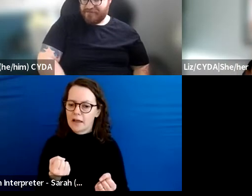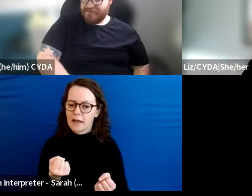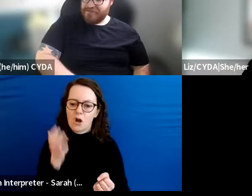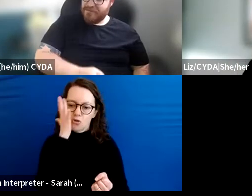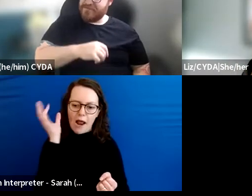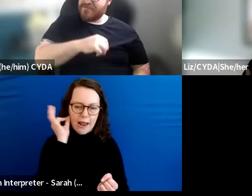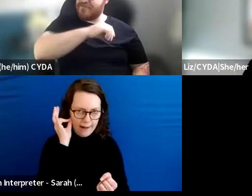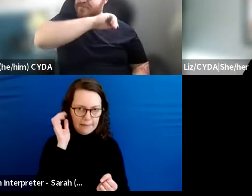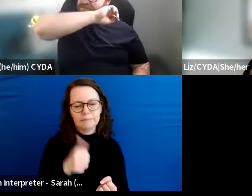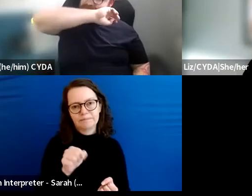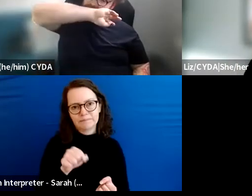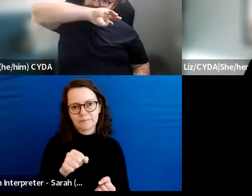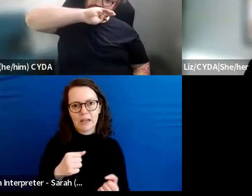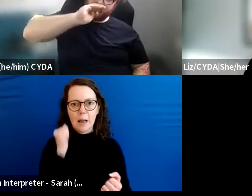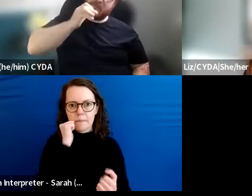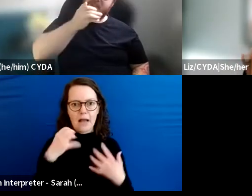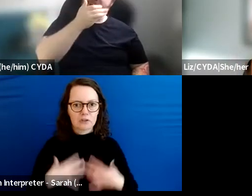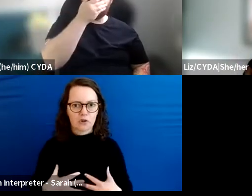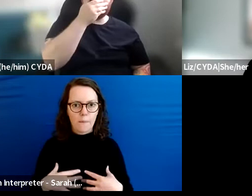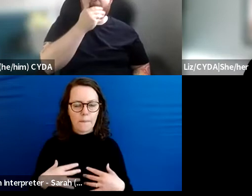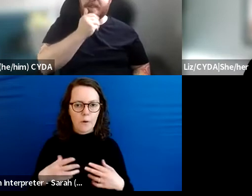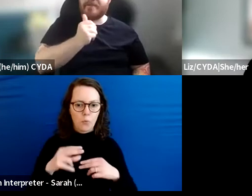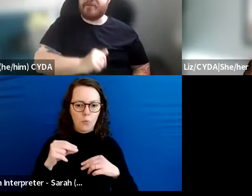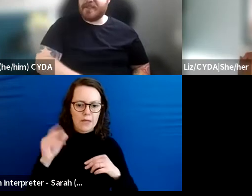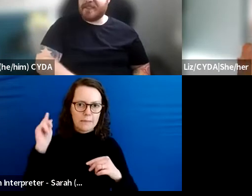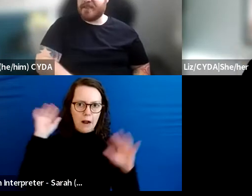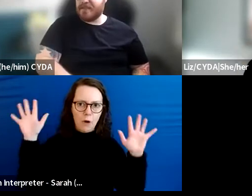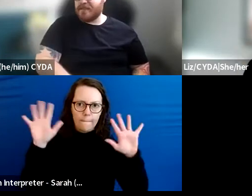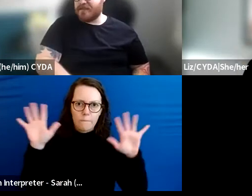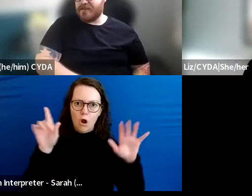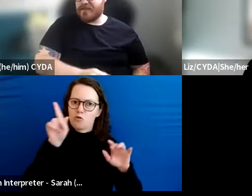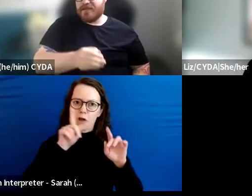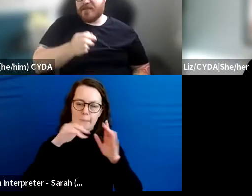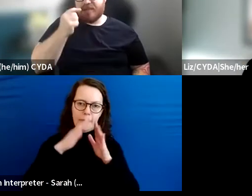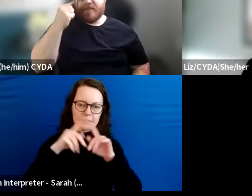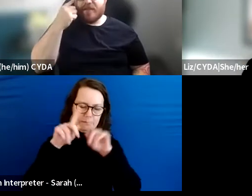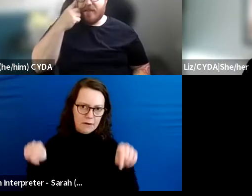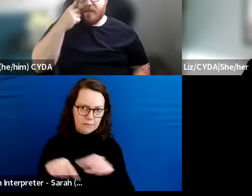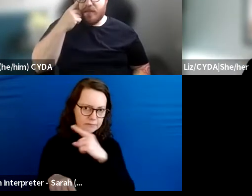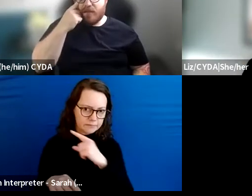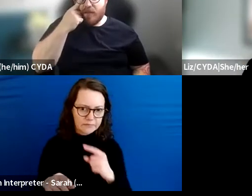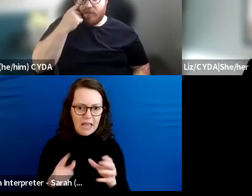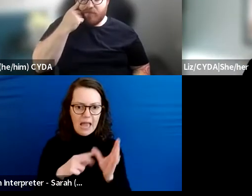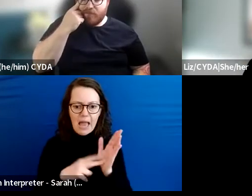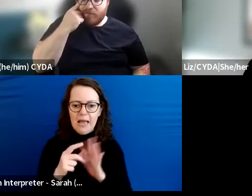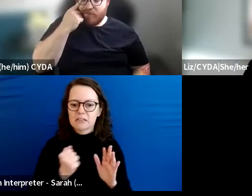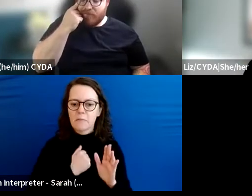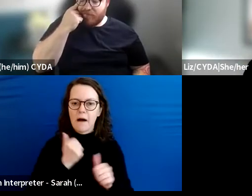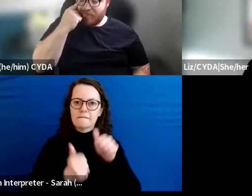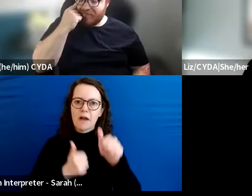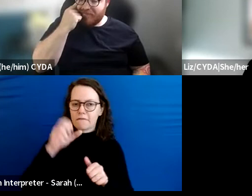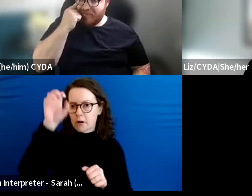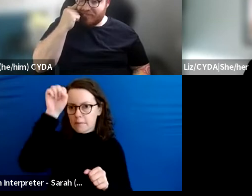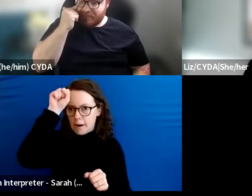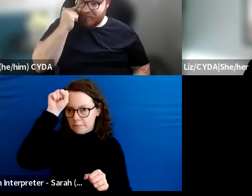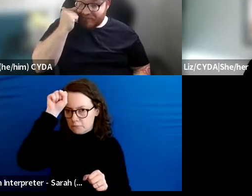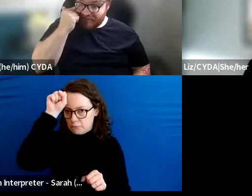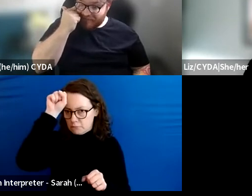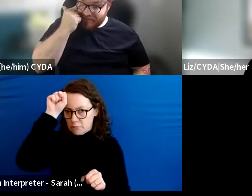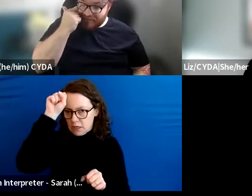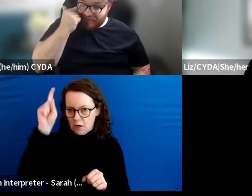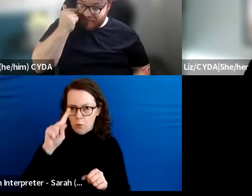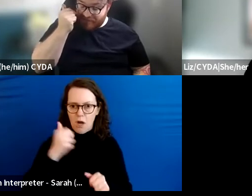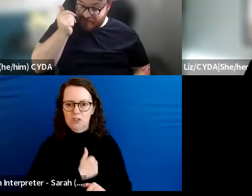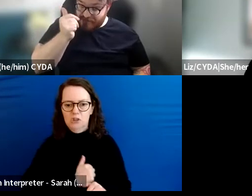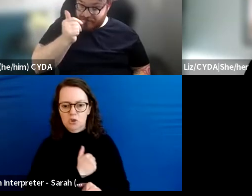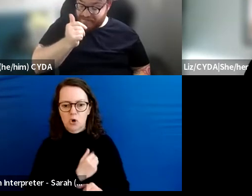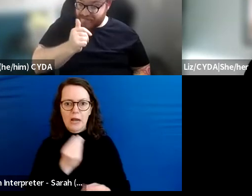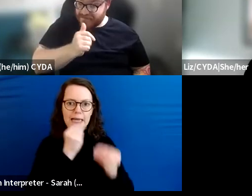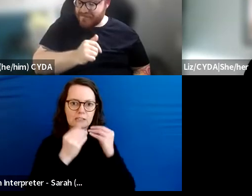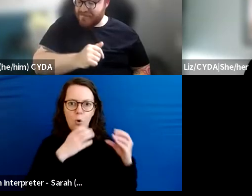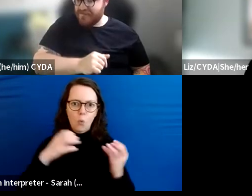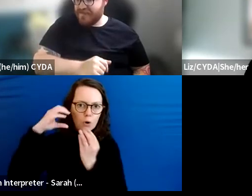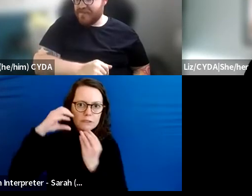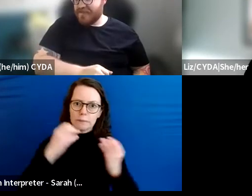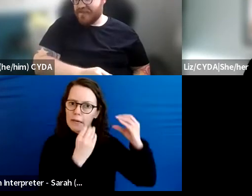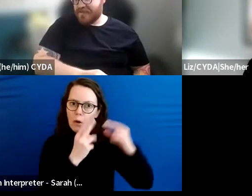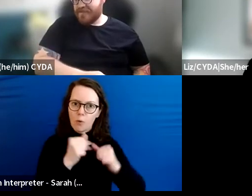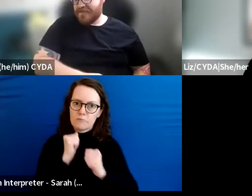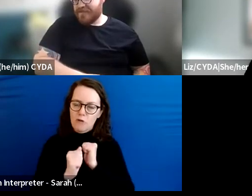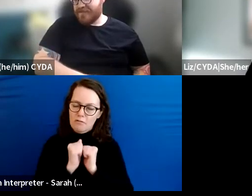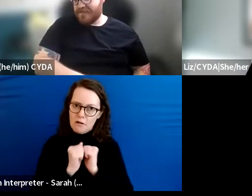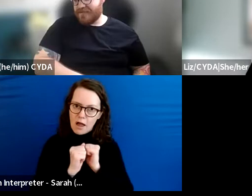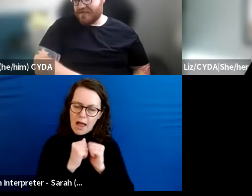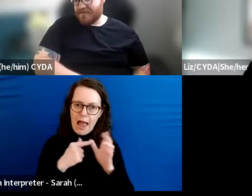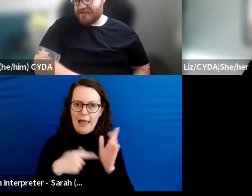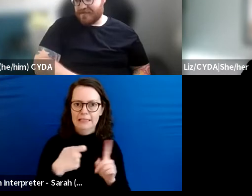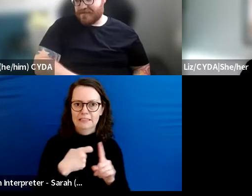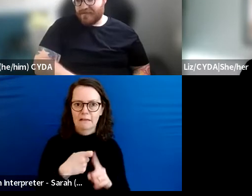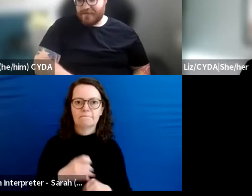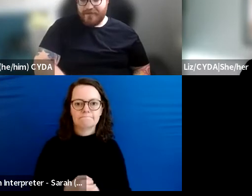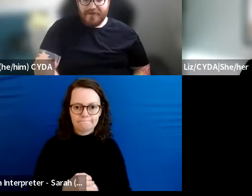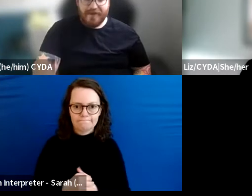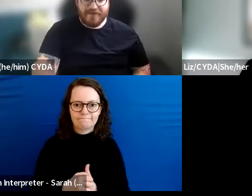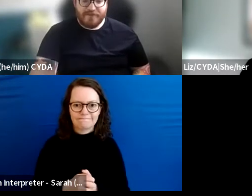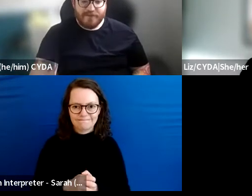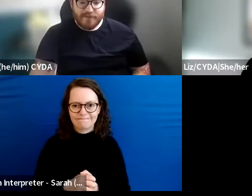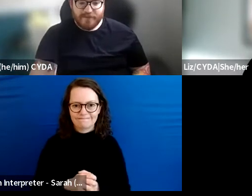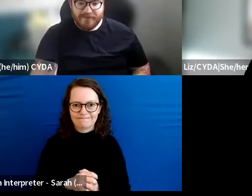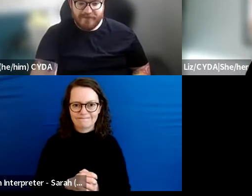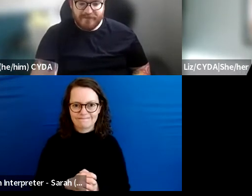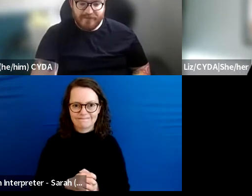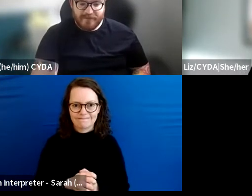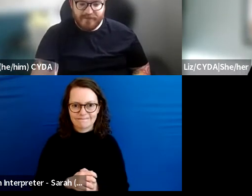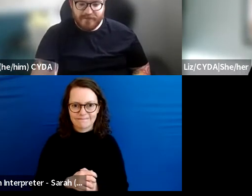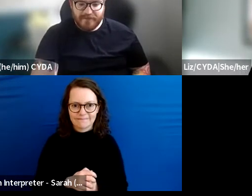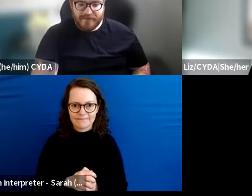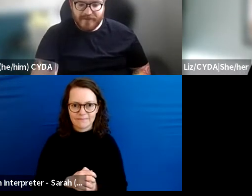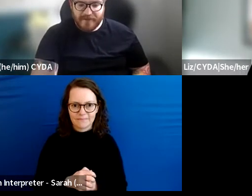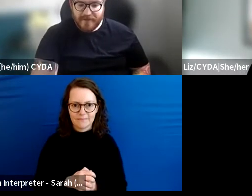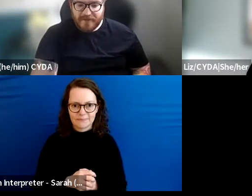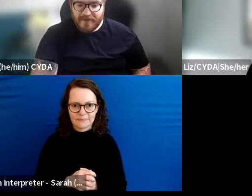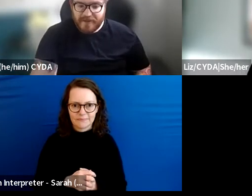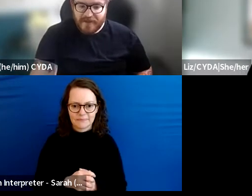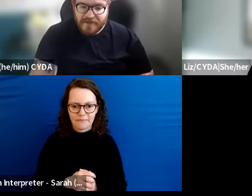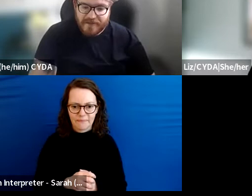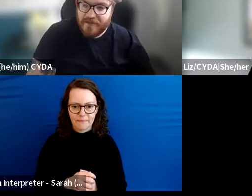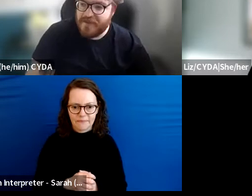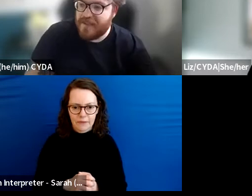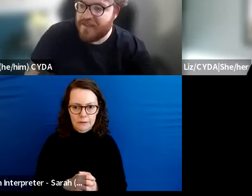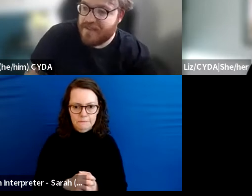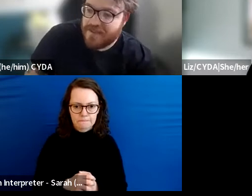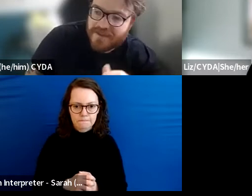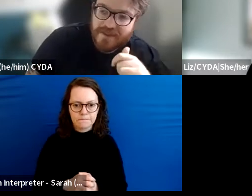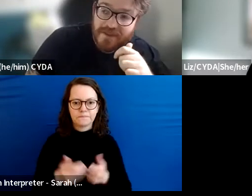So great here, where your blacktop would have blurred background with a big painting in the background. And my favorite memory is enjoying eating watermelon with my brother at kindergarten.